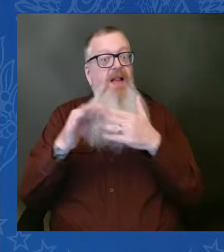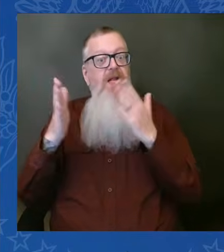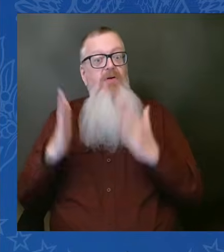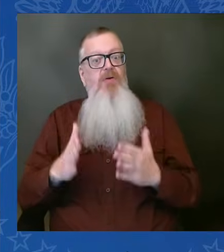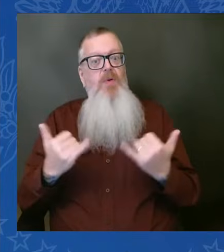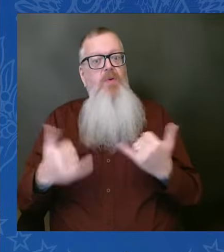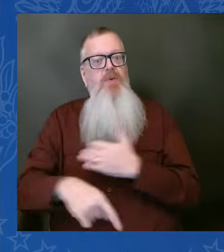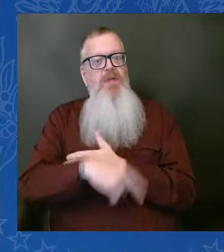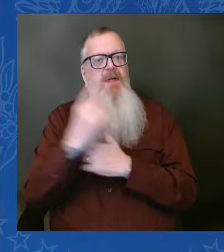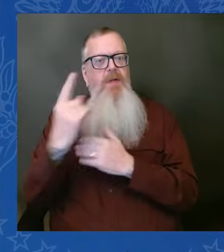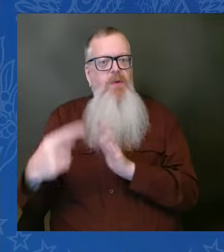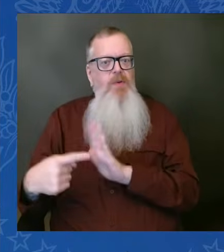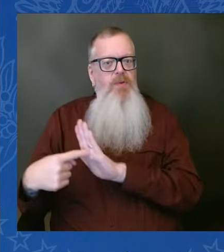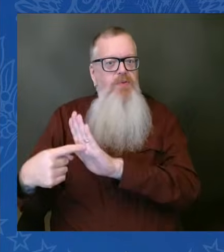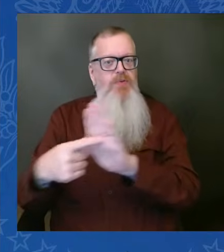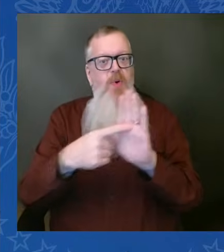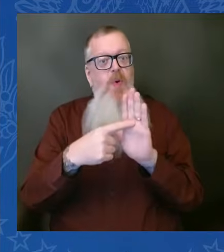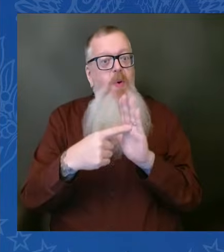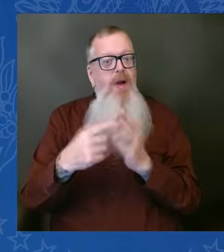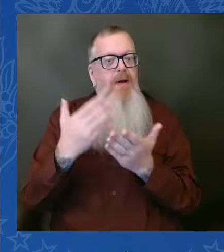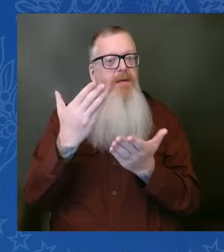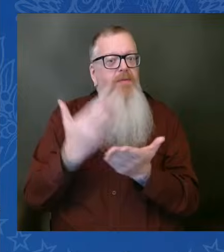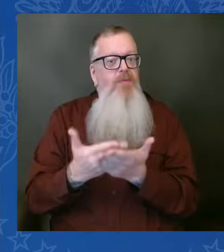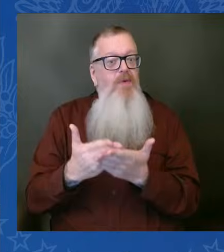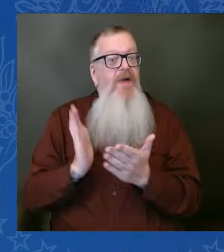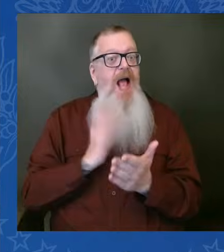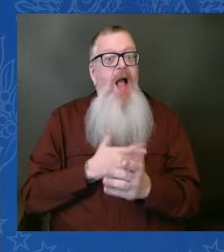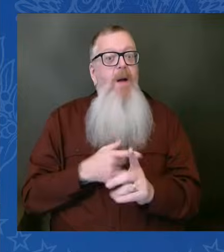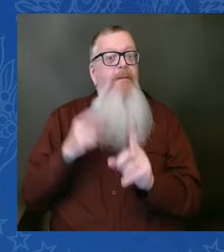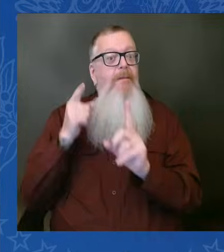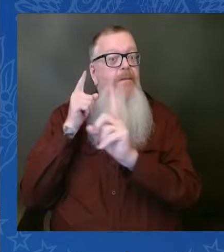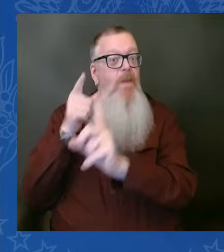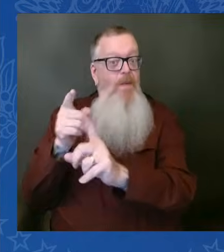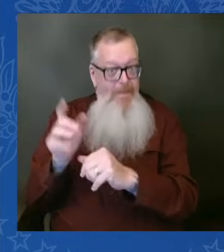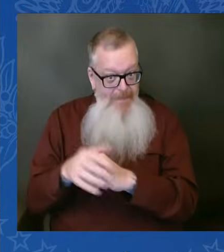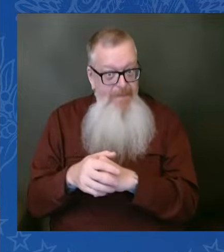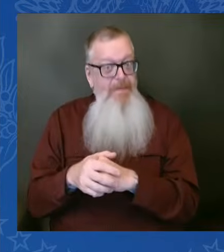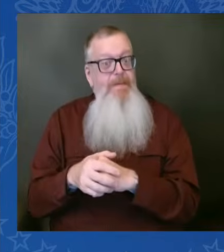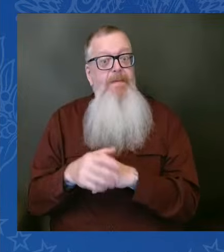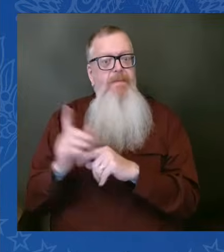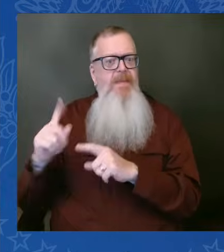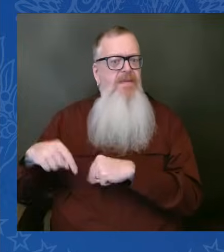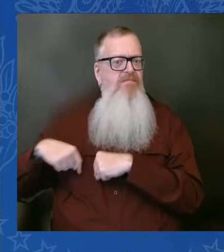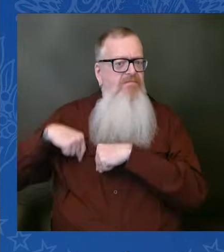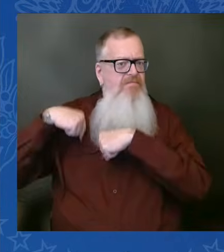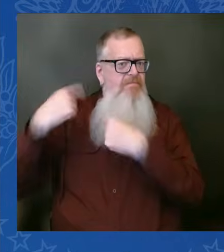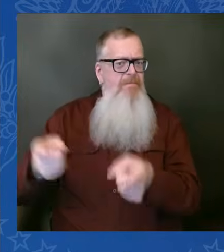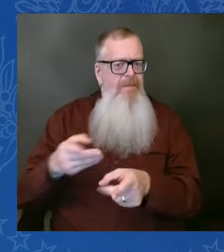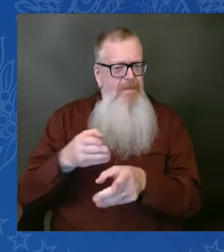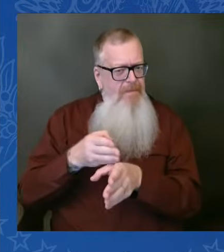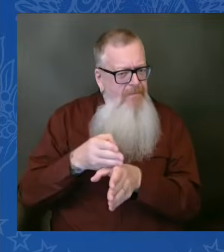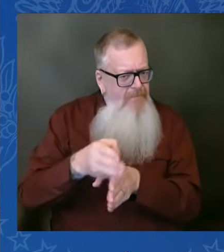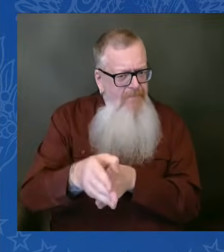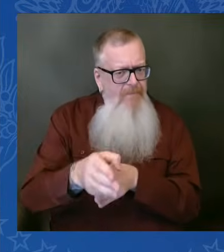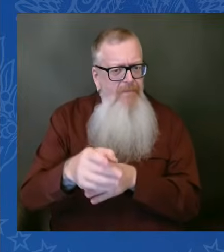Over the course of his long career in Washington, President Biden has consistently shown his commitment to evidence based policymaking,